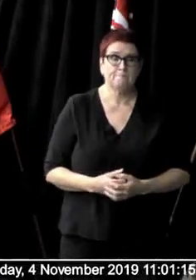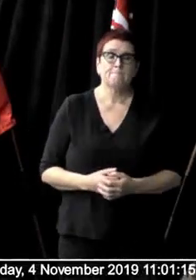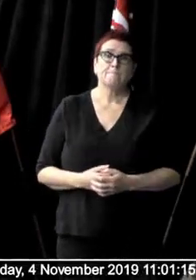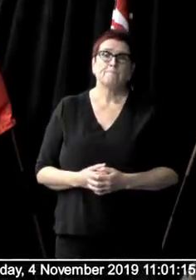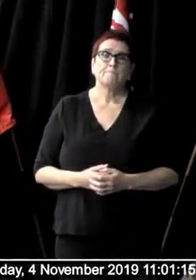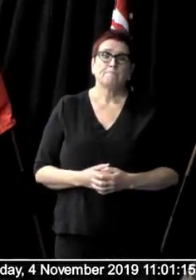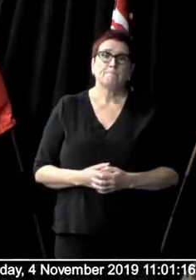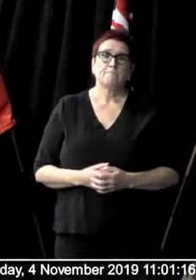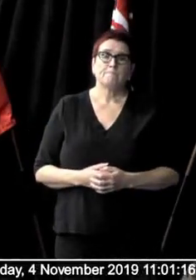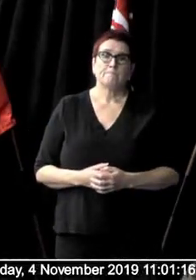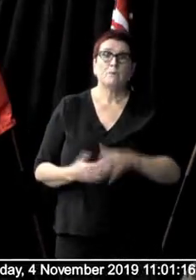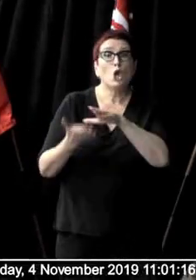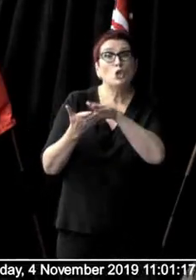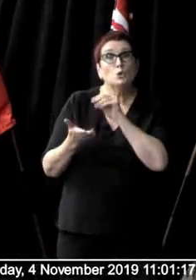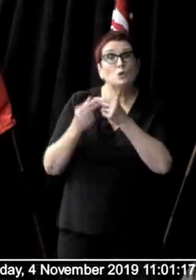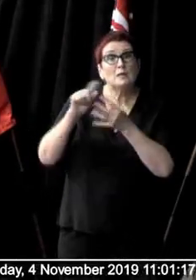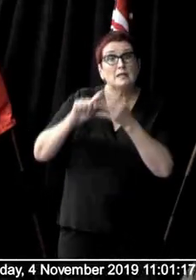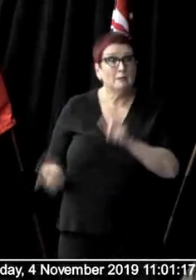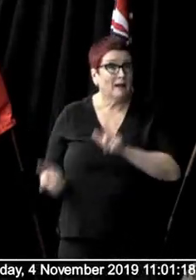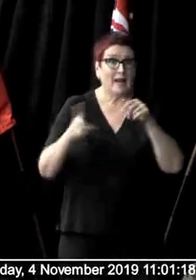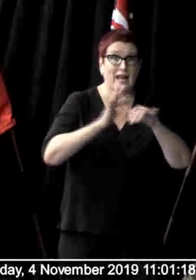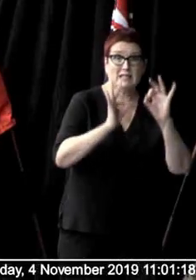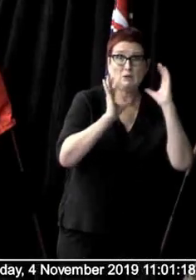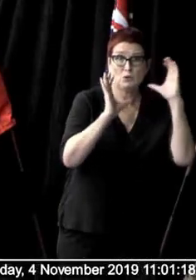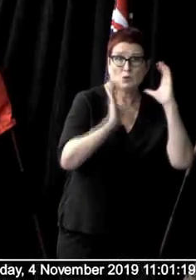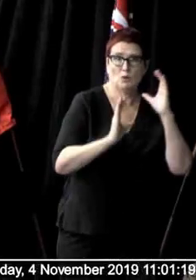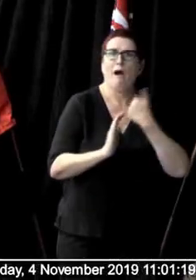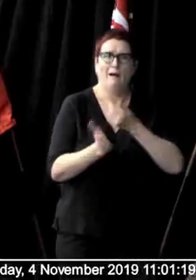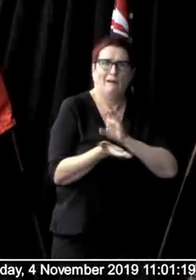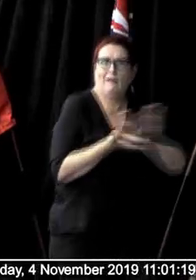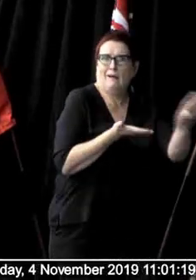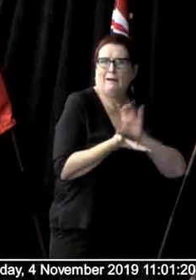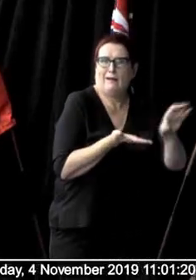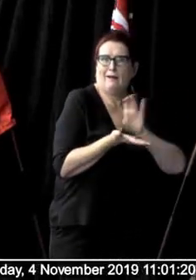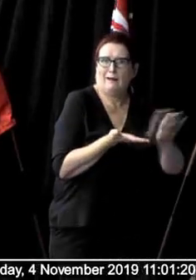where children with disability who attend special schools attract a higher funding loading.